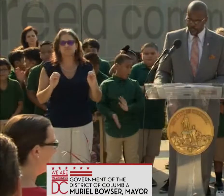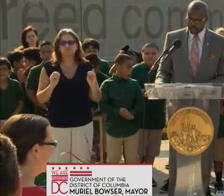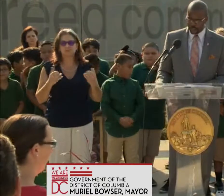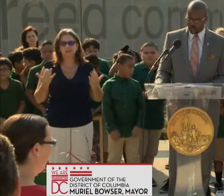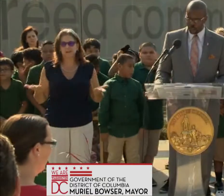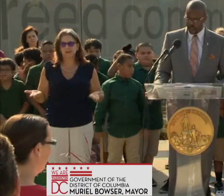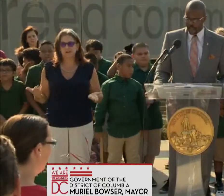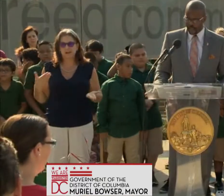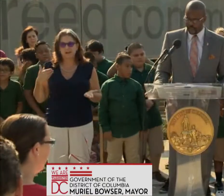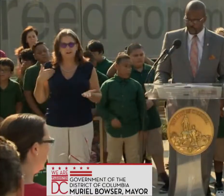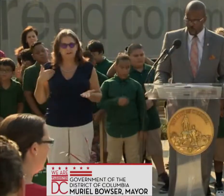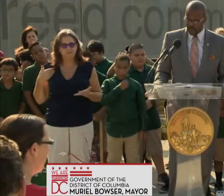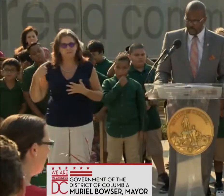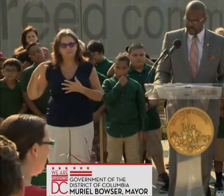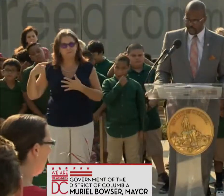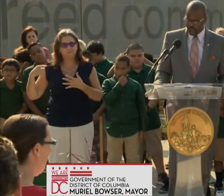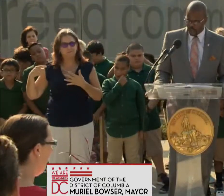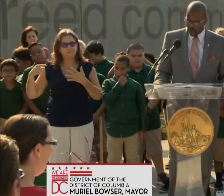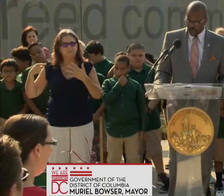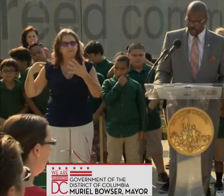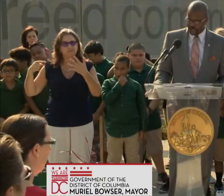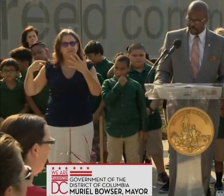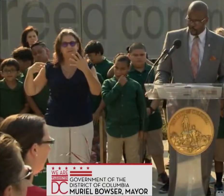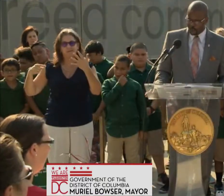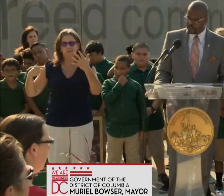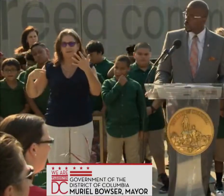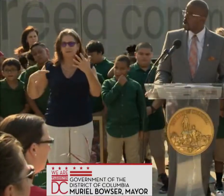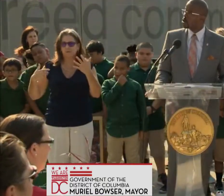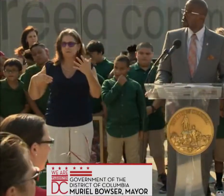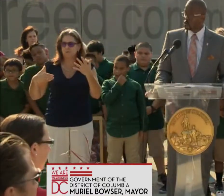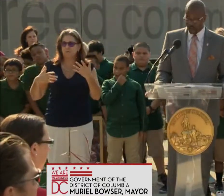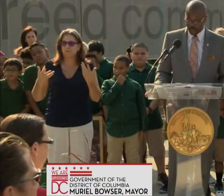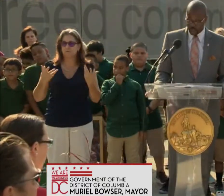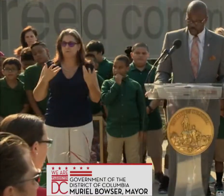special school that values what it is what is important to all schools in DC